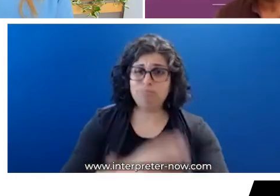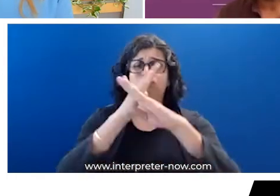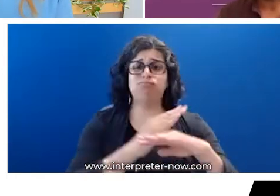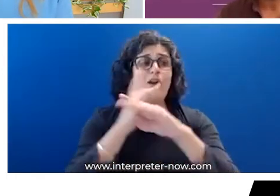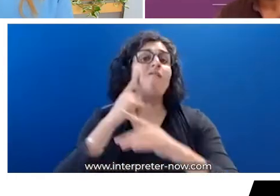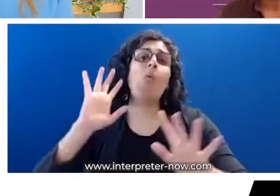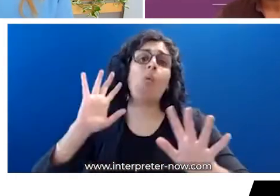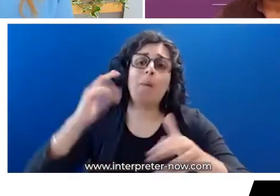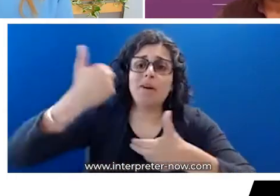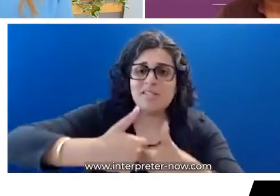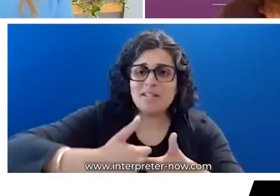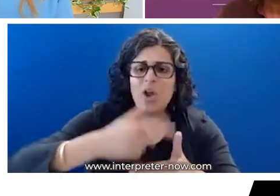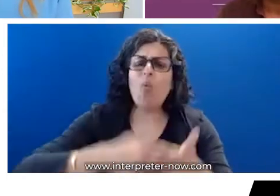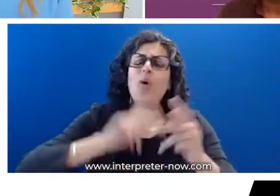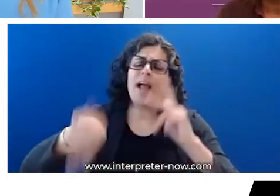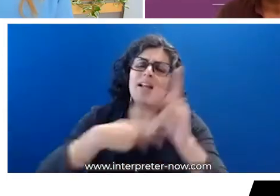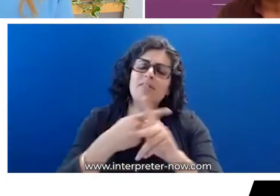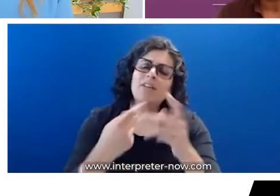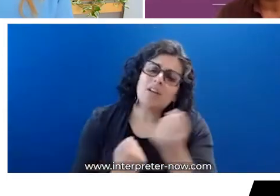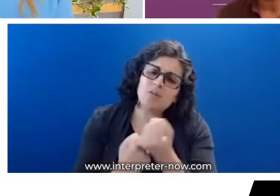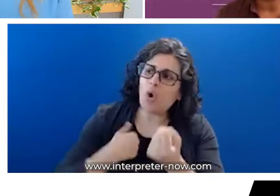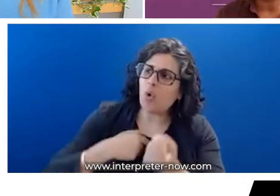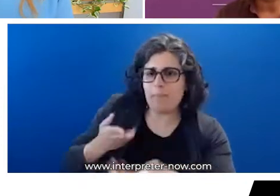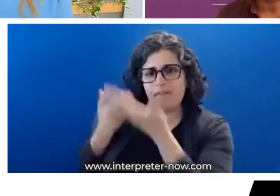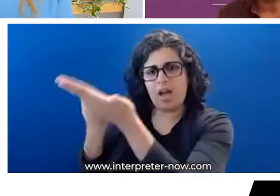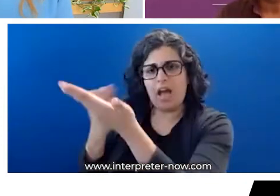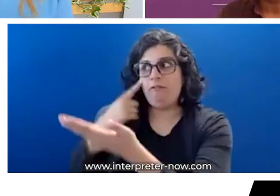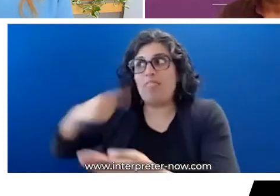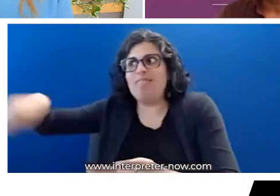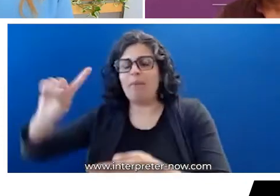And what type of support can we provide to them so that they really can show up at their best?